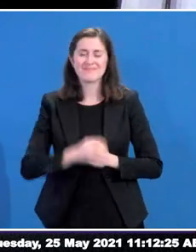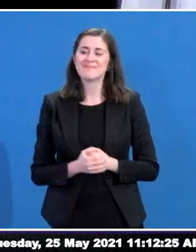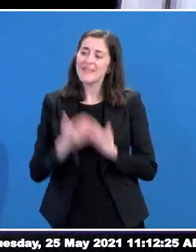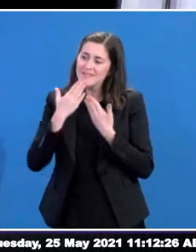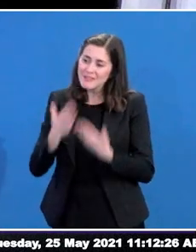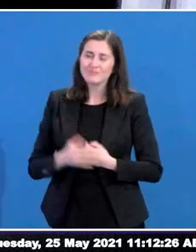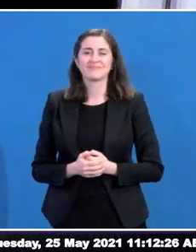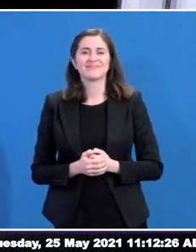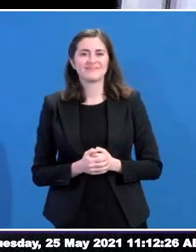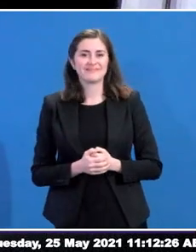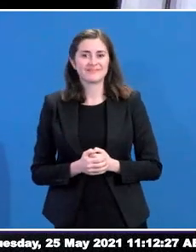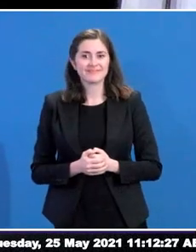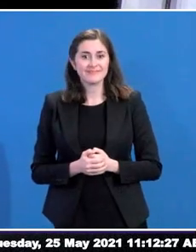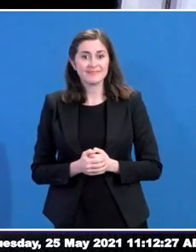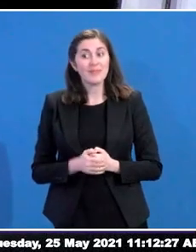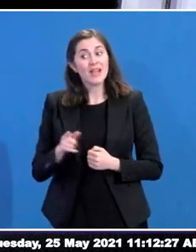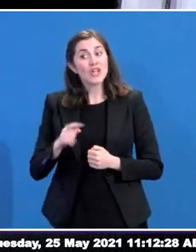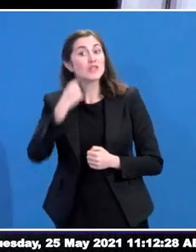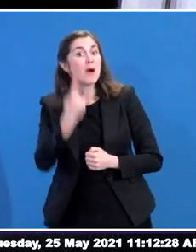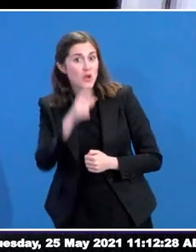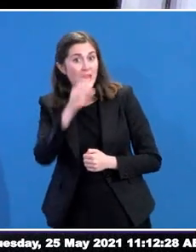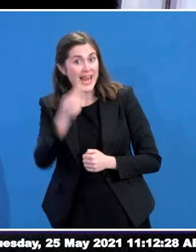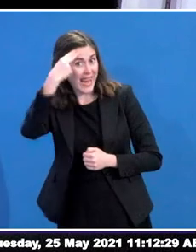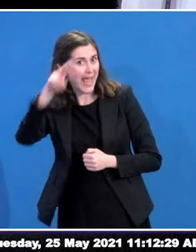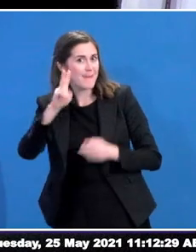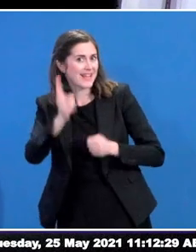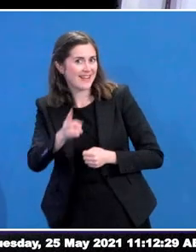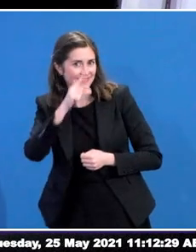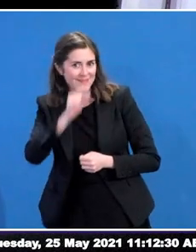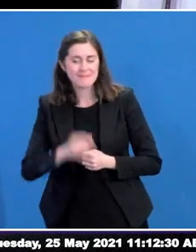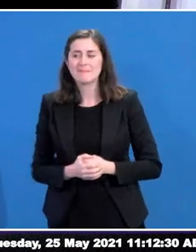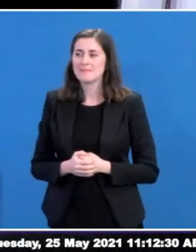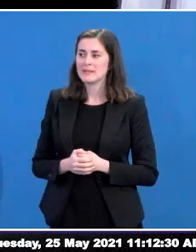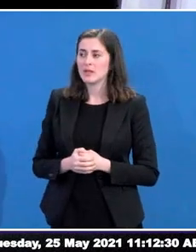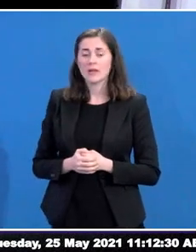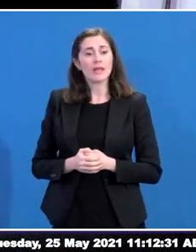But possibly only for the rest of the day. So commissioners, could we adjourn?